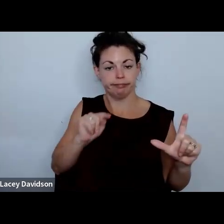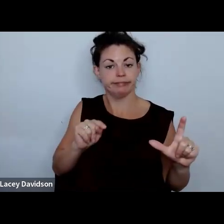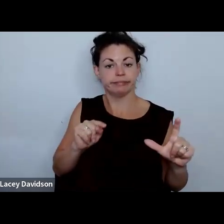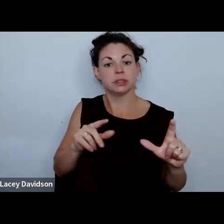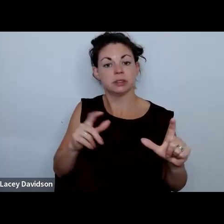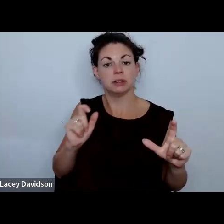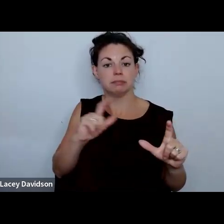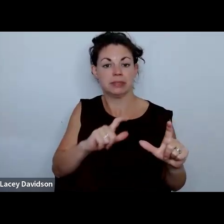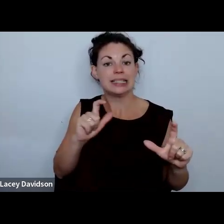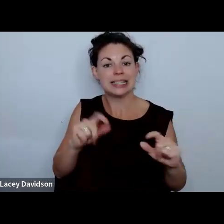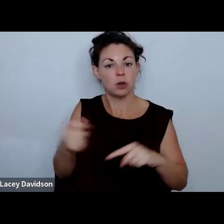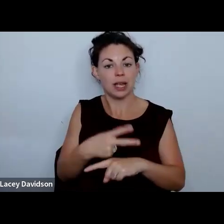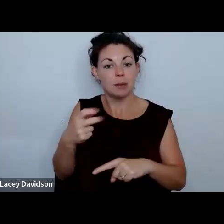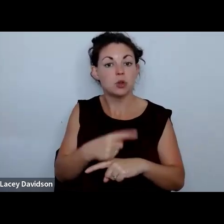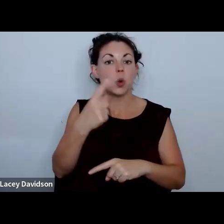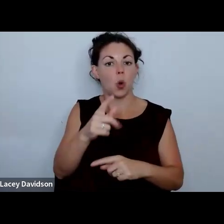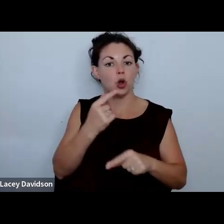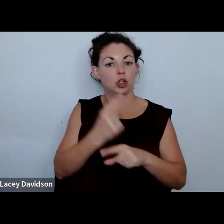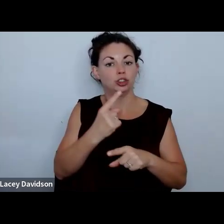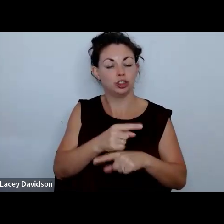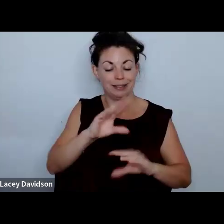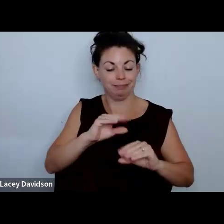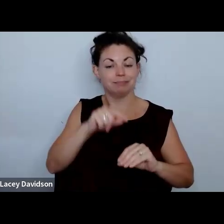working for you and we'll do our best to try and, try and help.